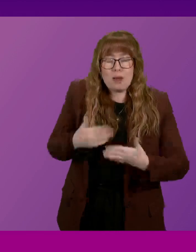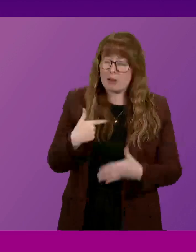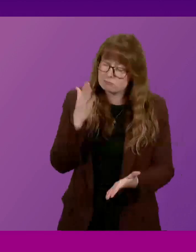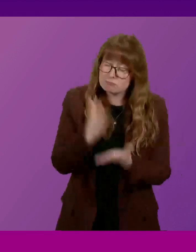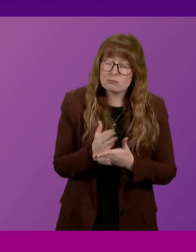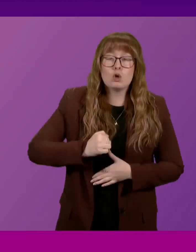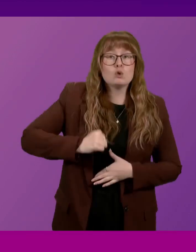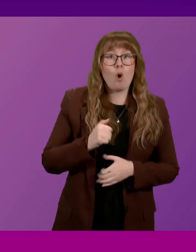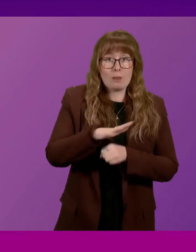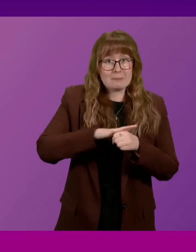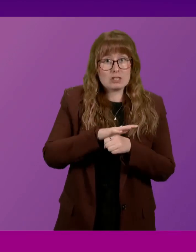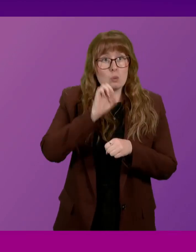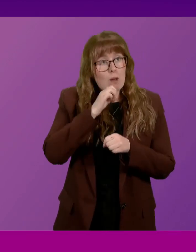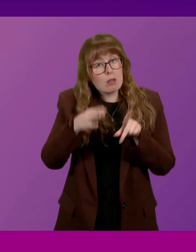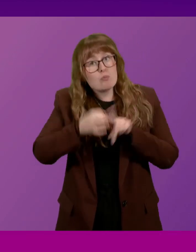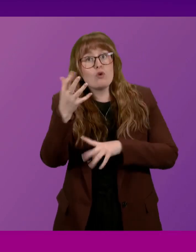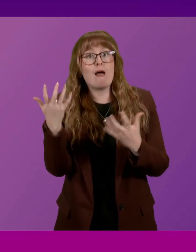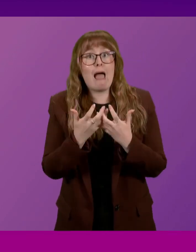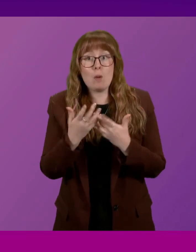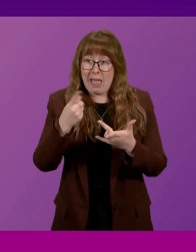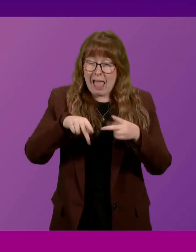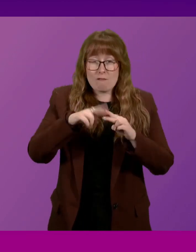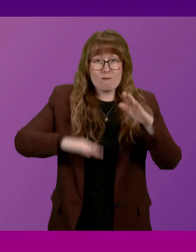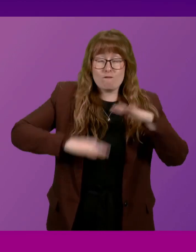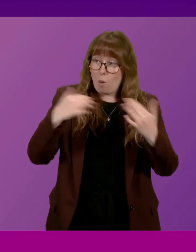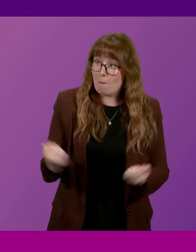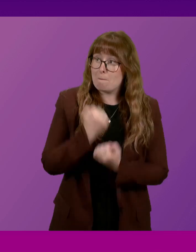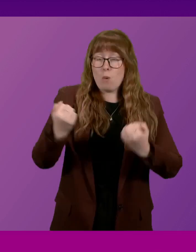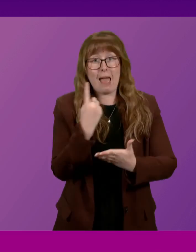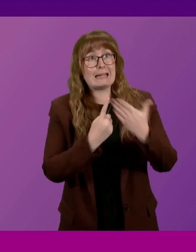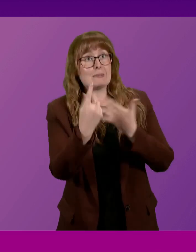position would be enhanced if we had the full powers of independence, which would enable us